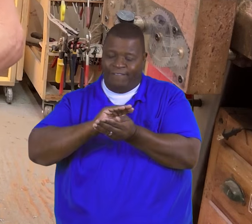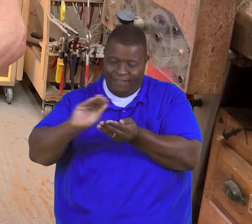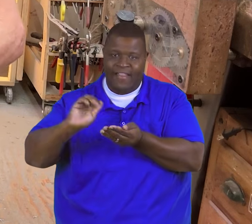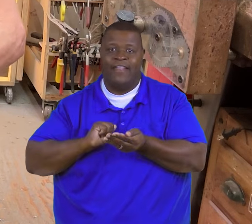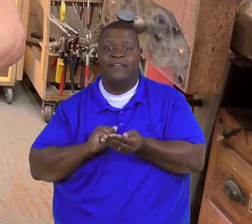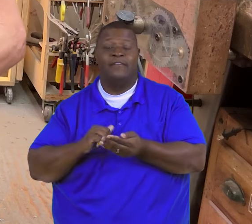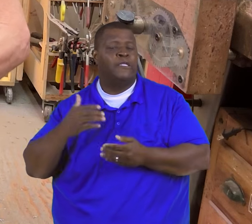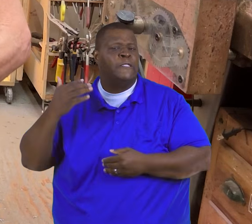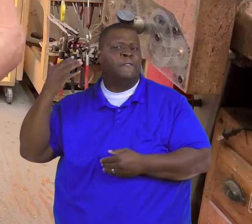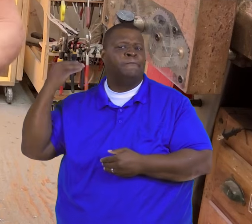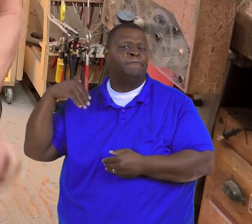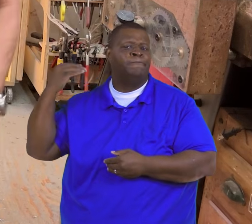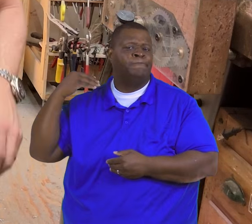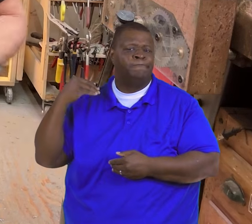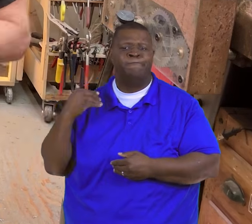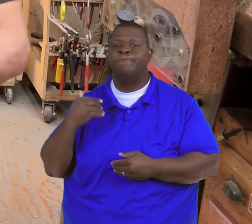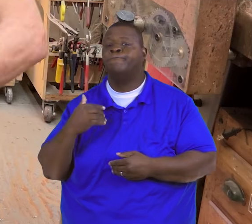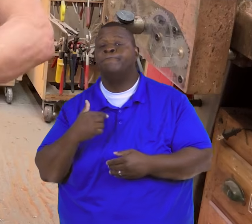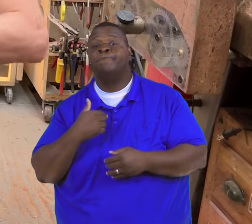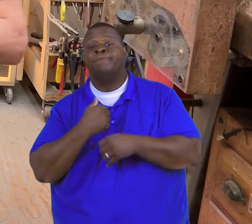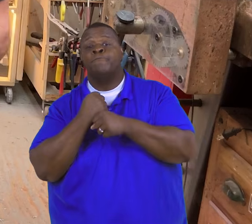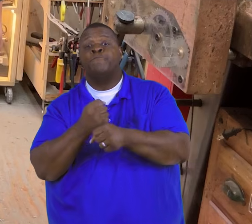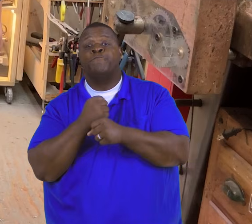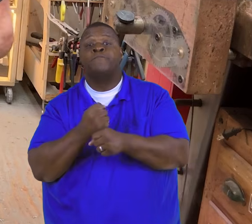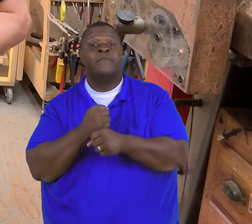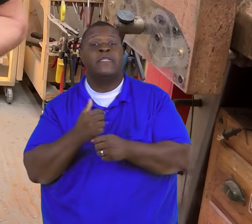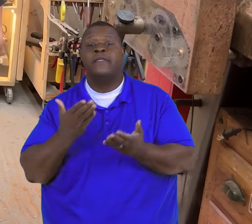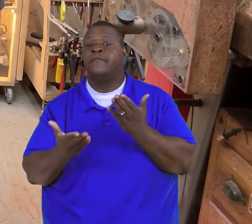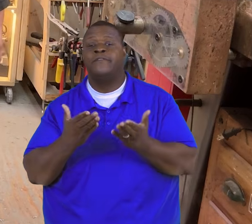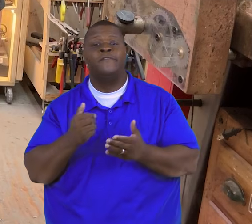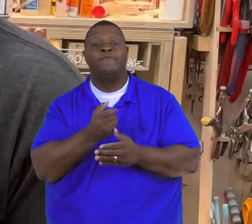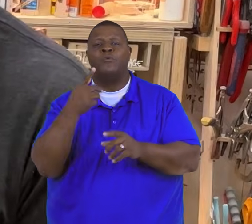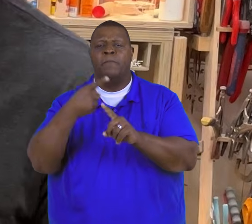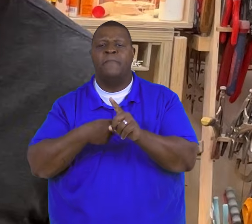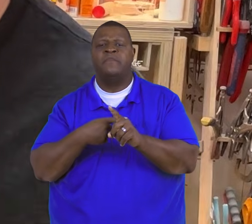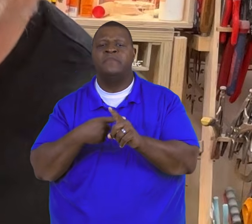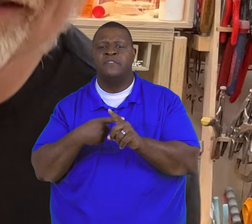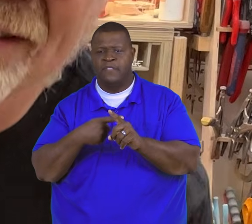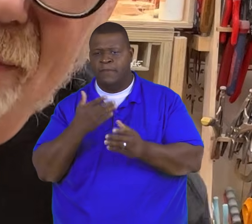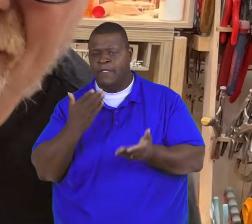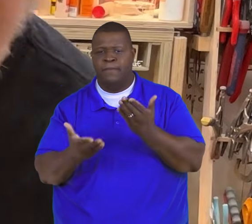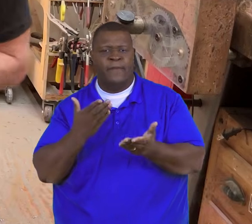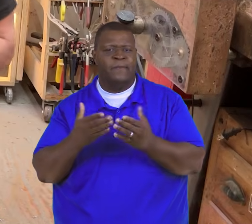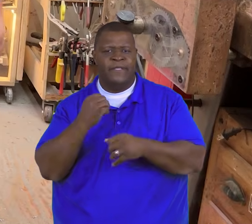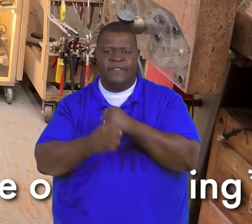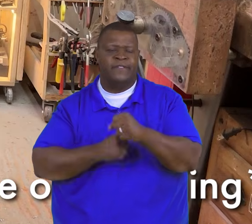and I did a video a few weeks ago here on gage blocks, months ago now, actually, maybe even years.